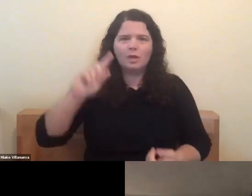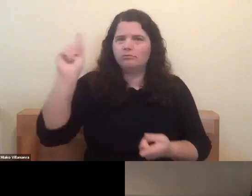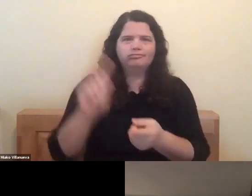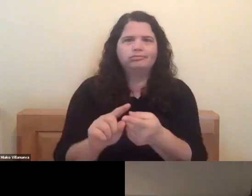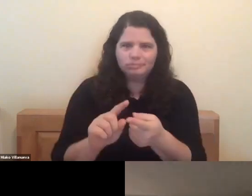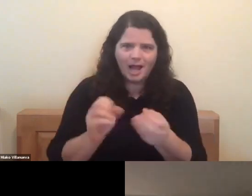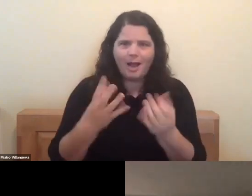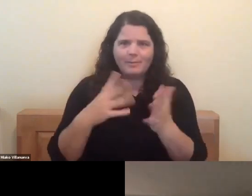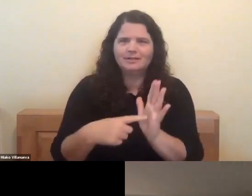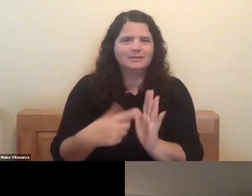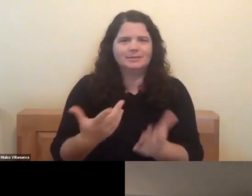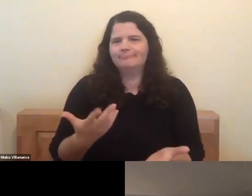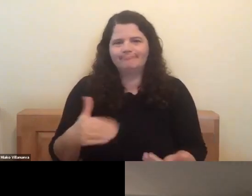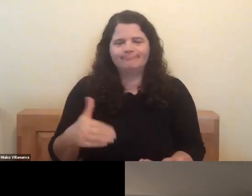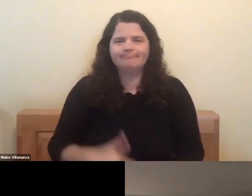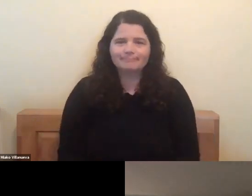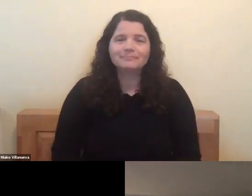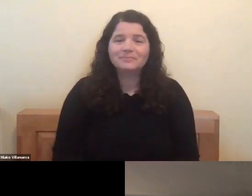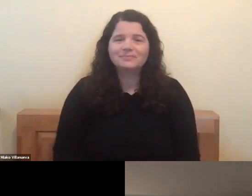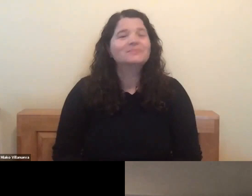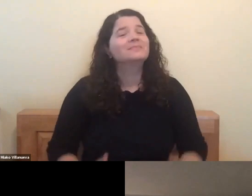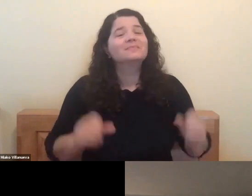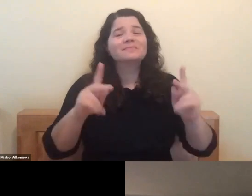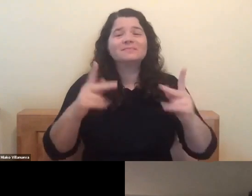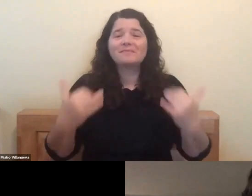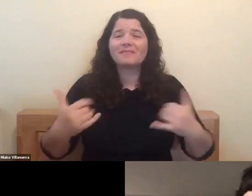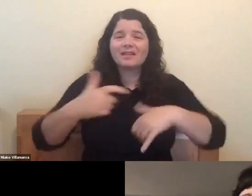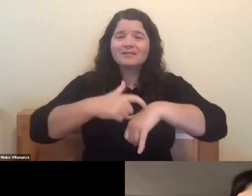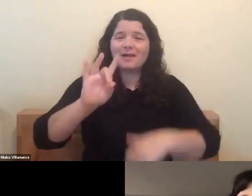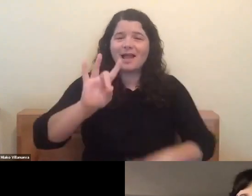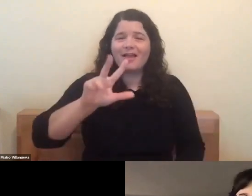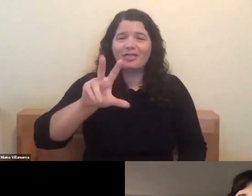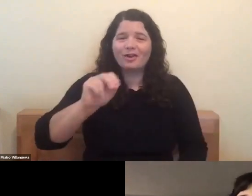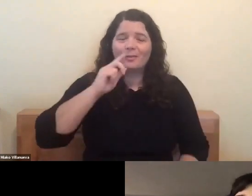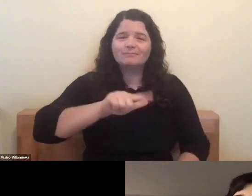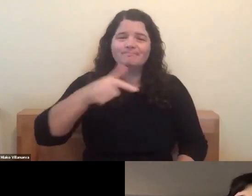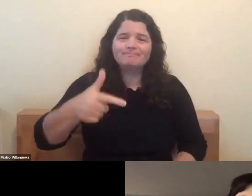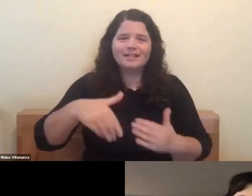All right so it's 8:30 so we should move on to our next talk which is being given by Timothy